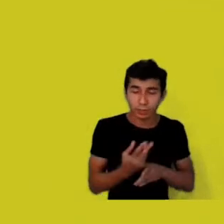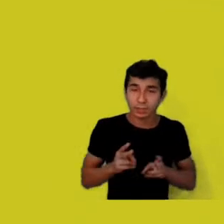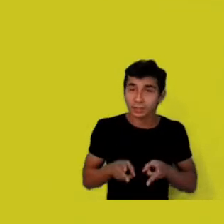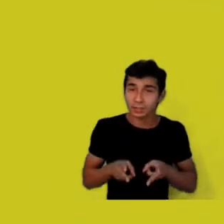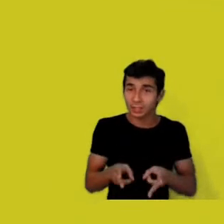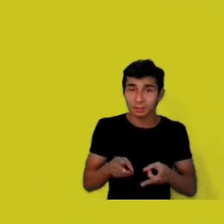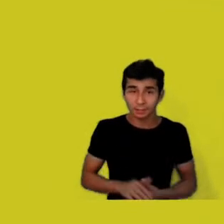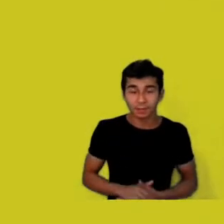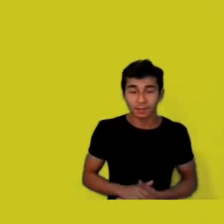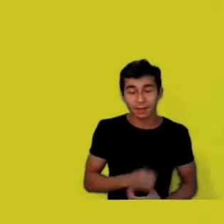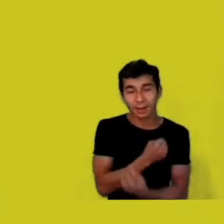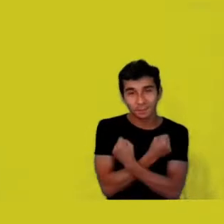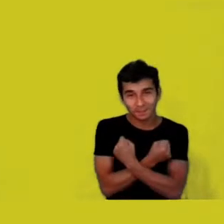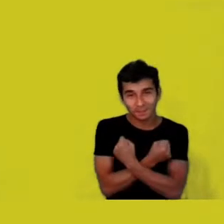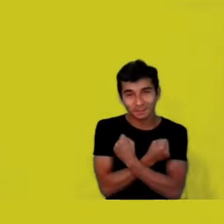Cheers.